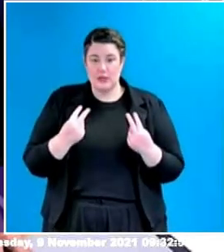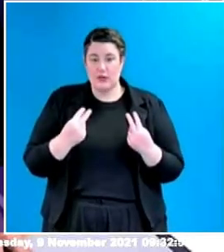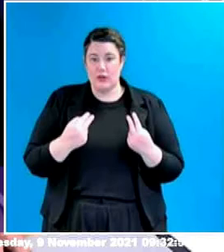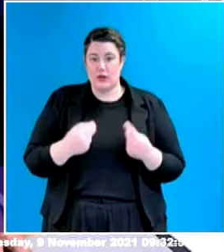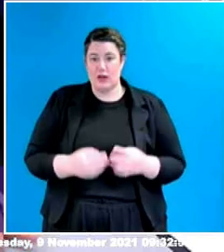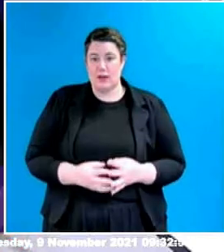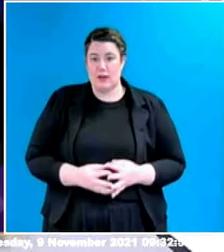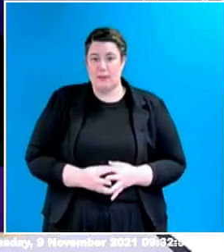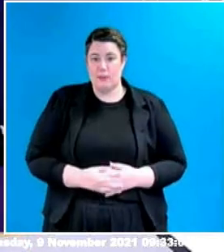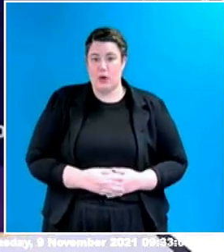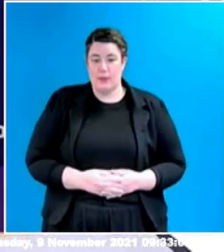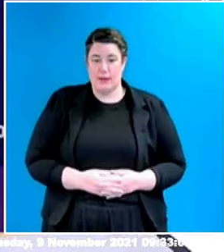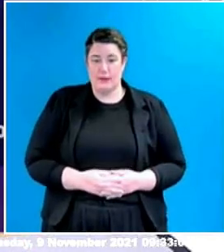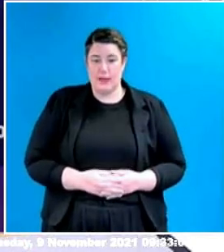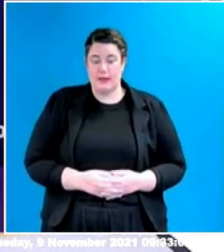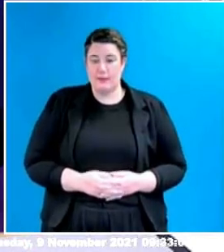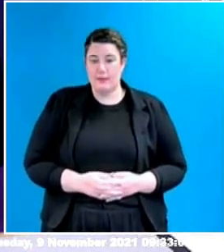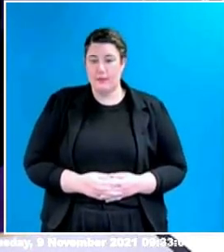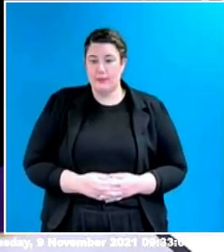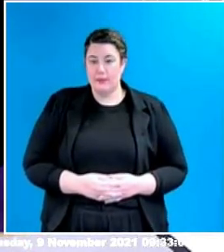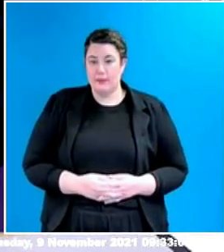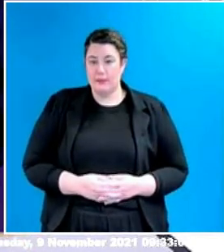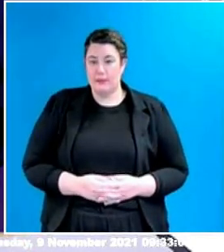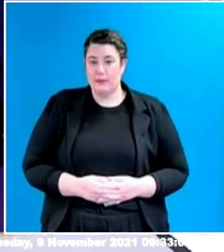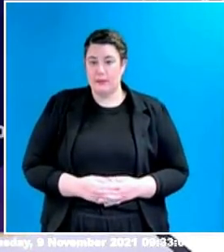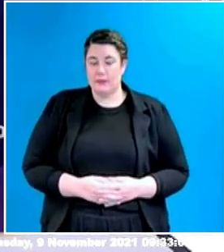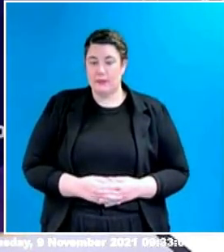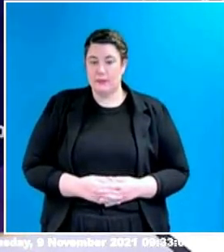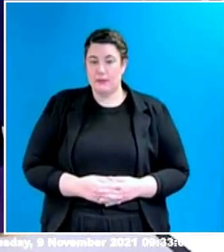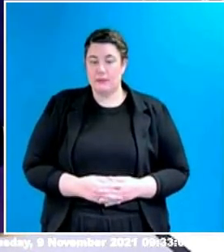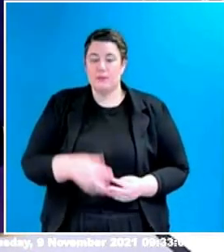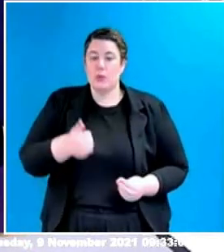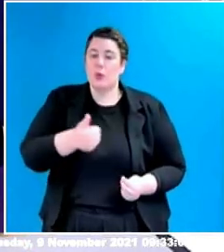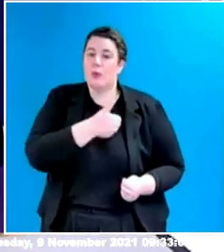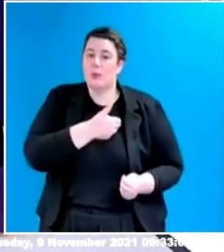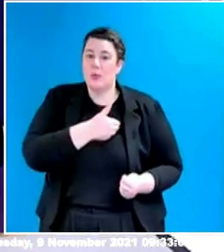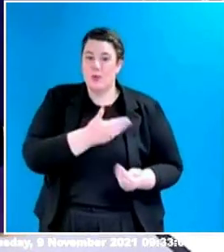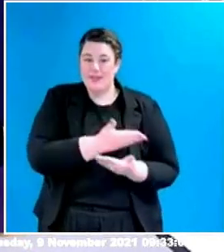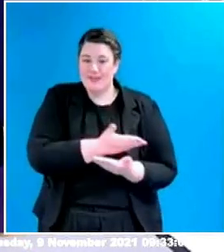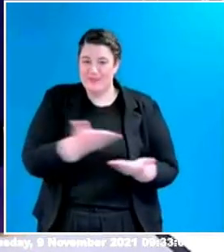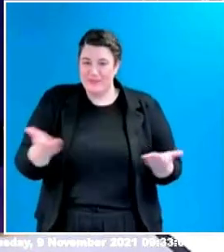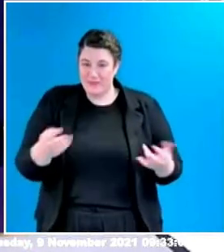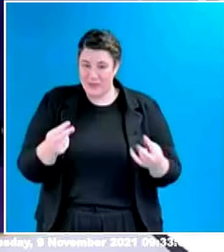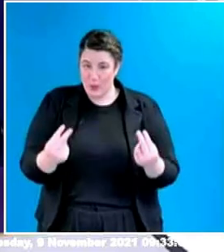Yes, Ms Eastman. Good morning, Commissioners, and good morning, everyone following the proceedings.